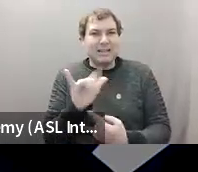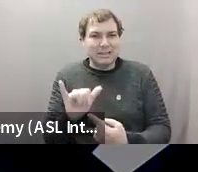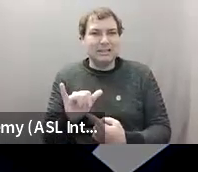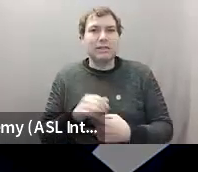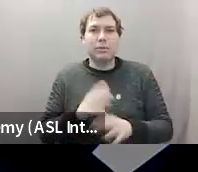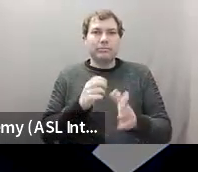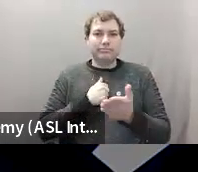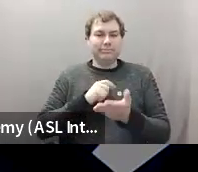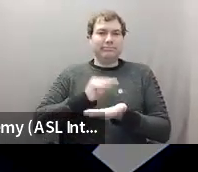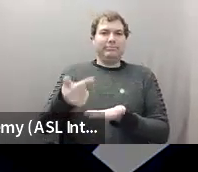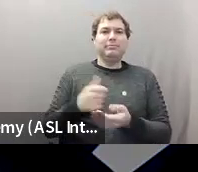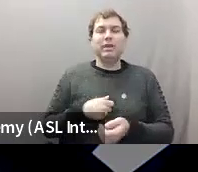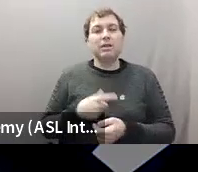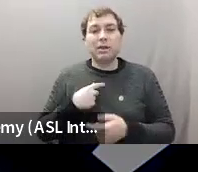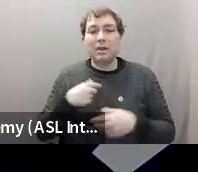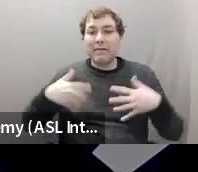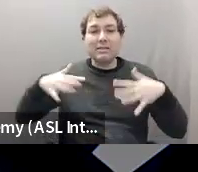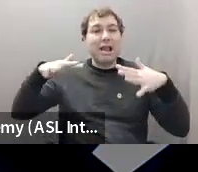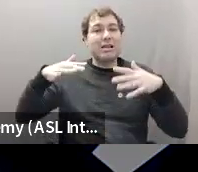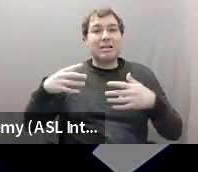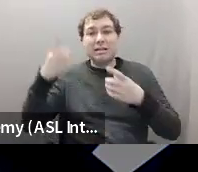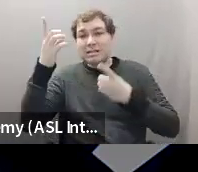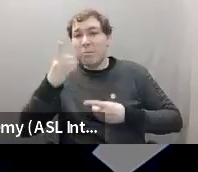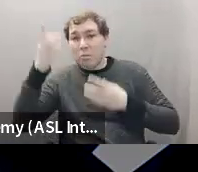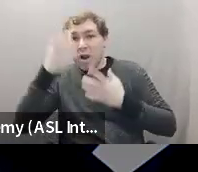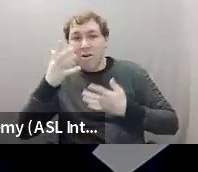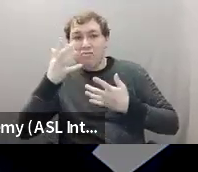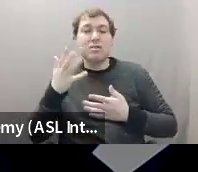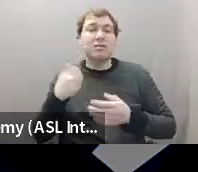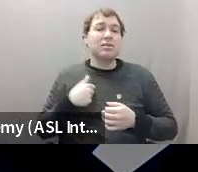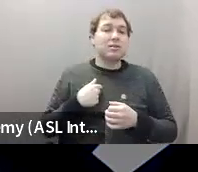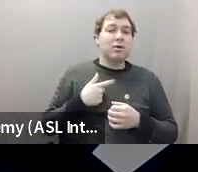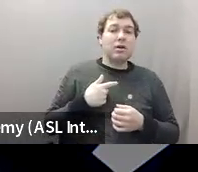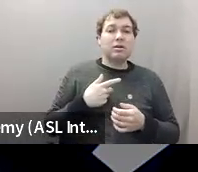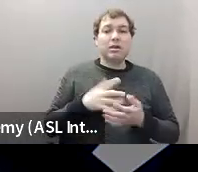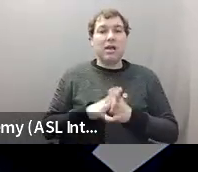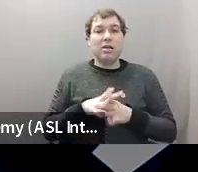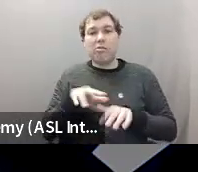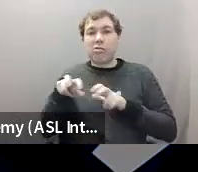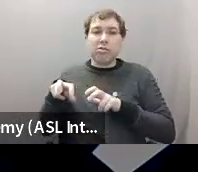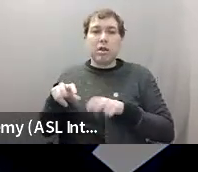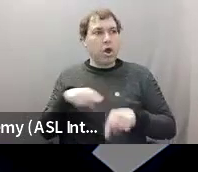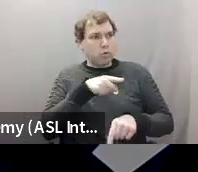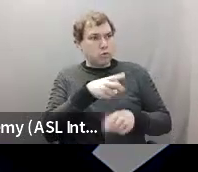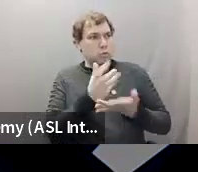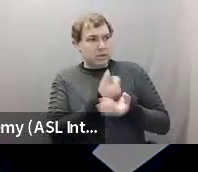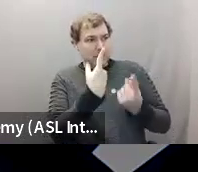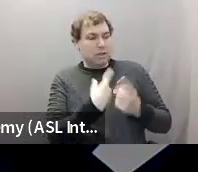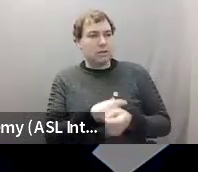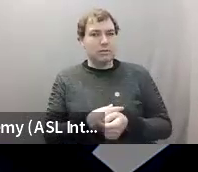Jen Hawkinson: I said, I have anxiety and depression, and I said, I get, you know, when I get in the funk and she goes, you get it. And I'm like, yes.